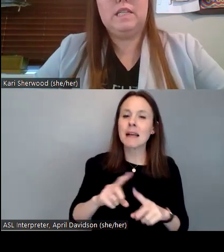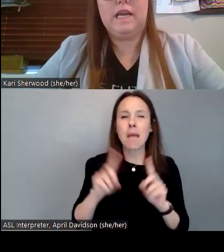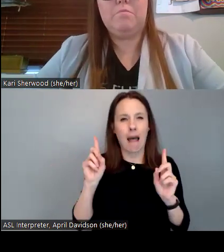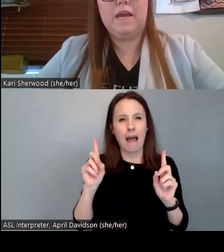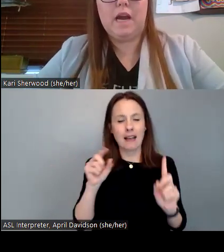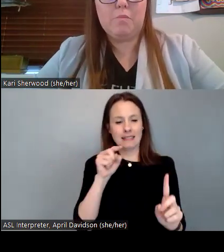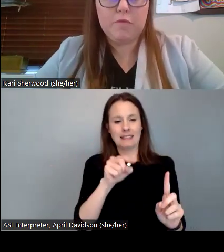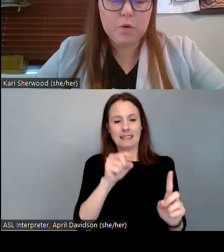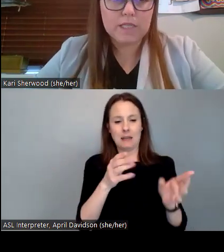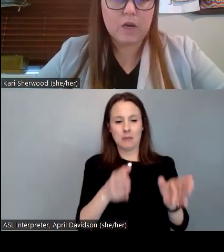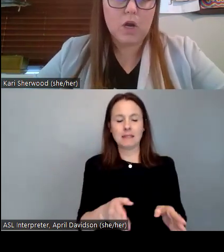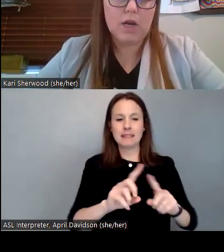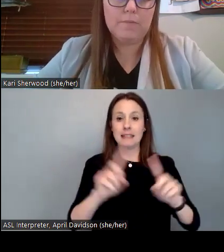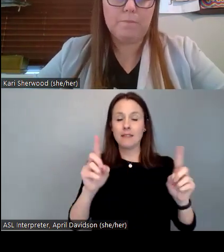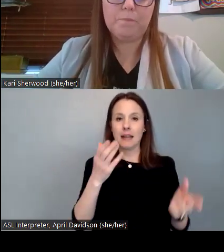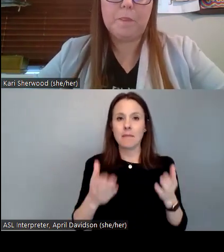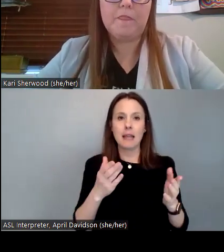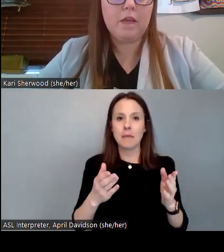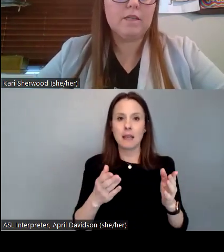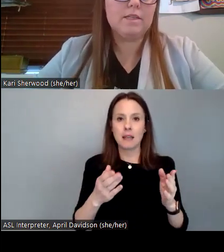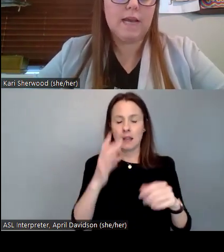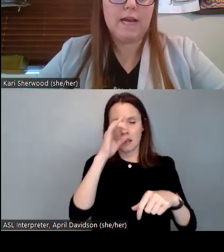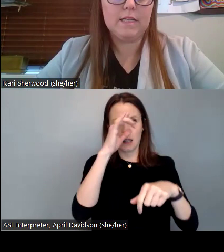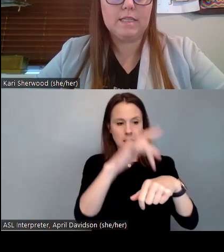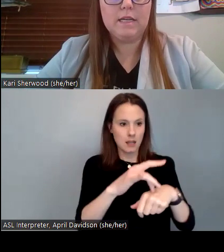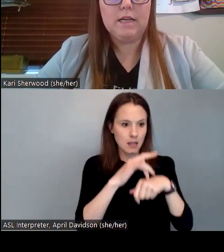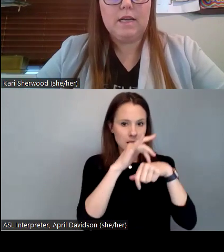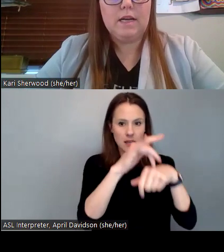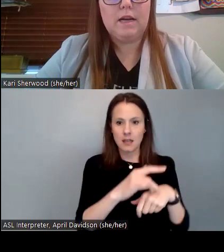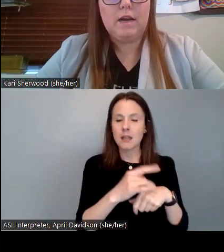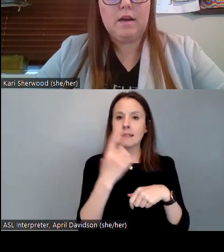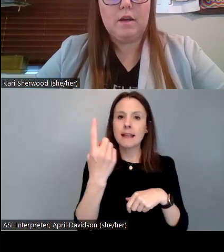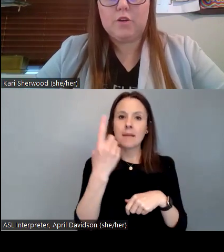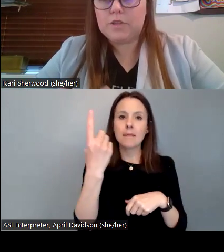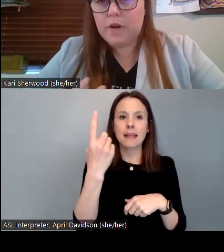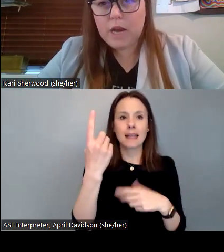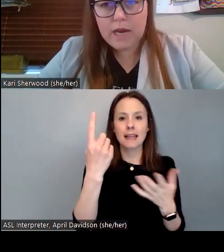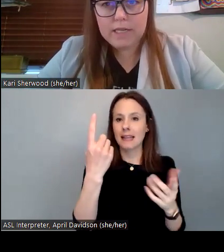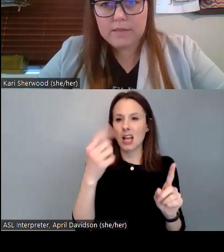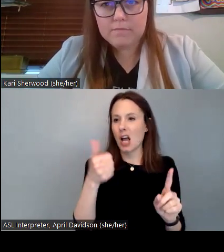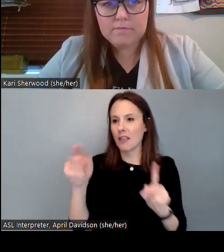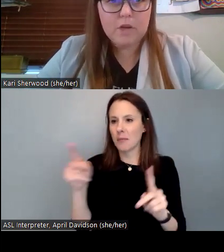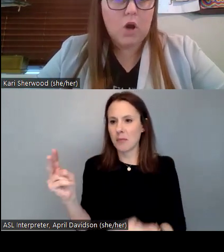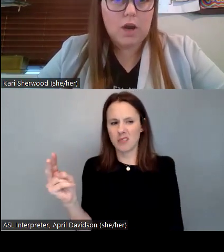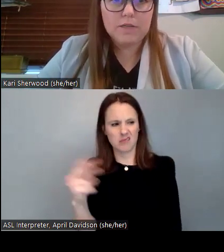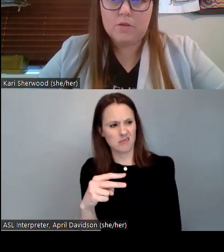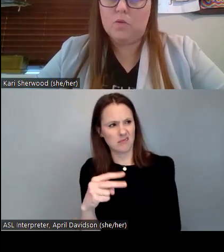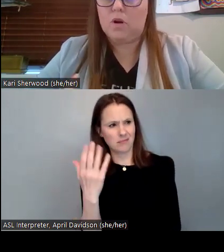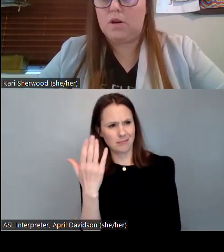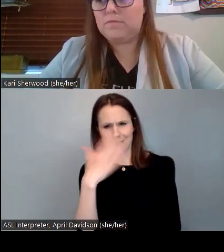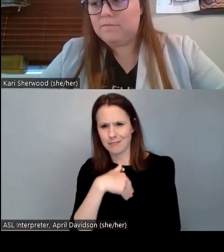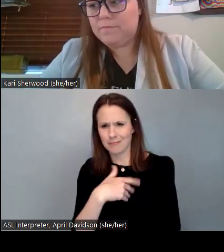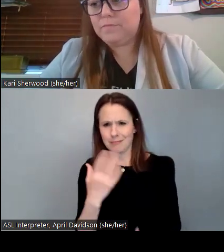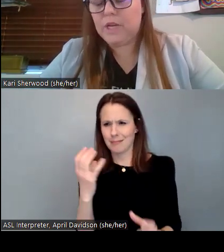they may hyperfocus on things that others find odd or,